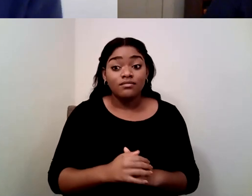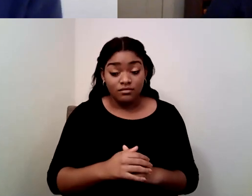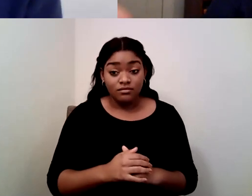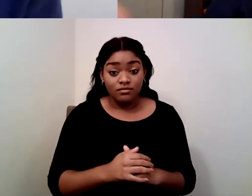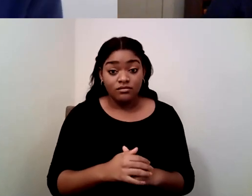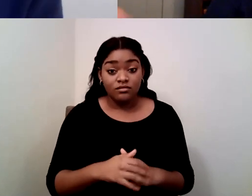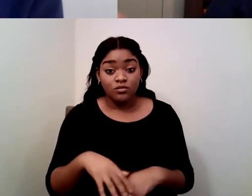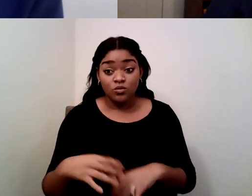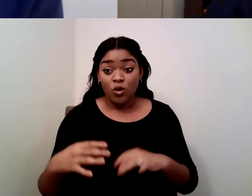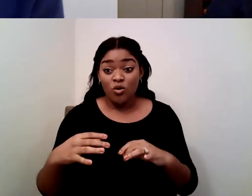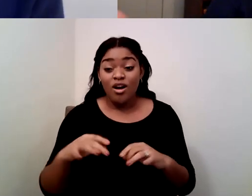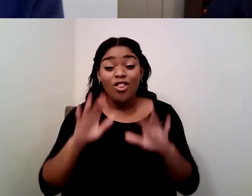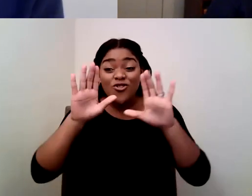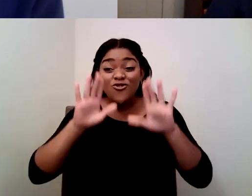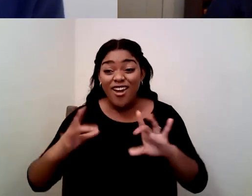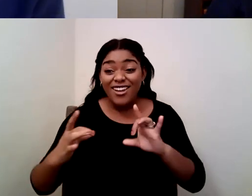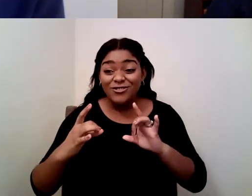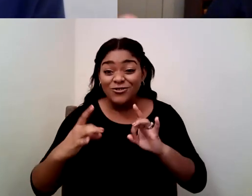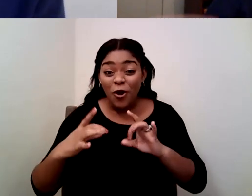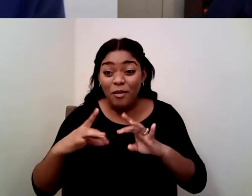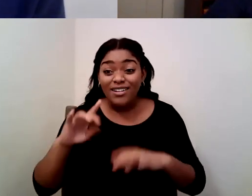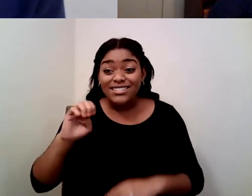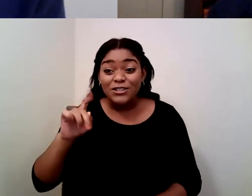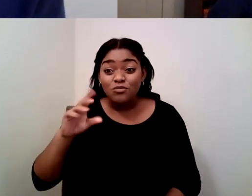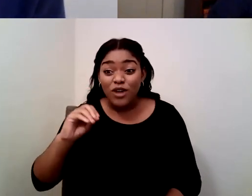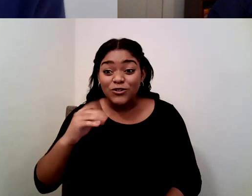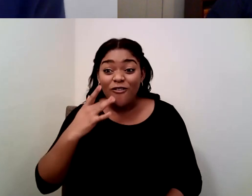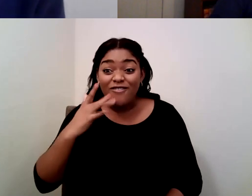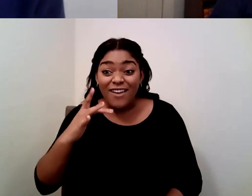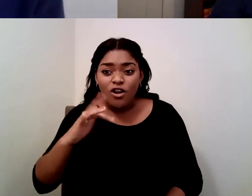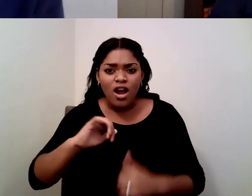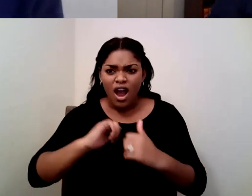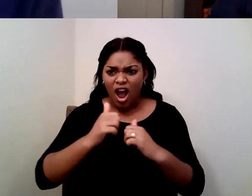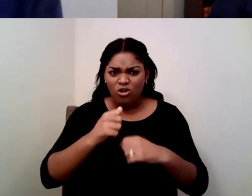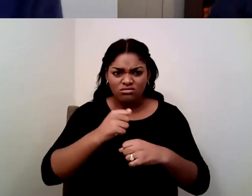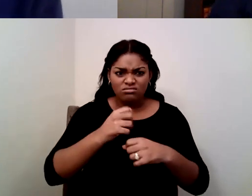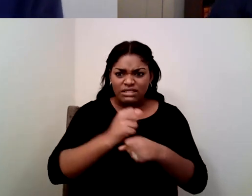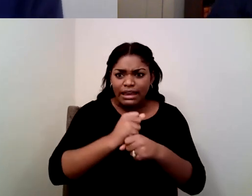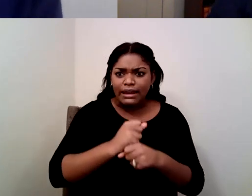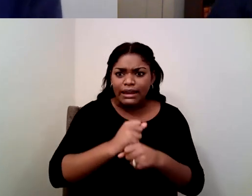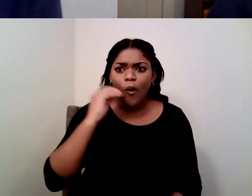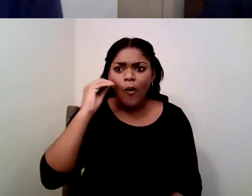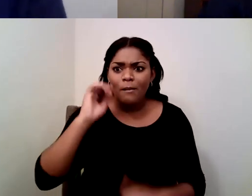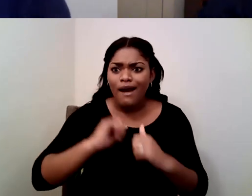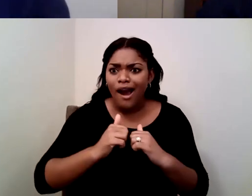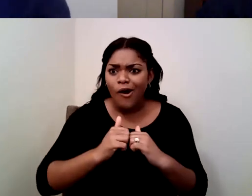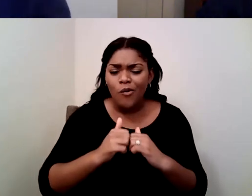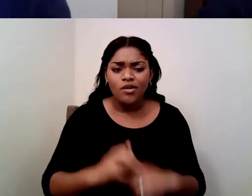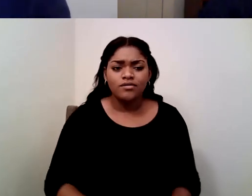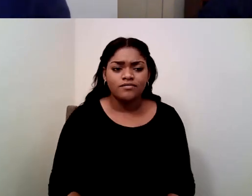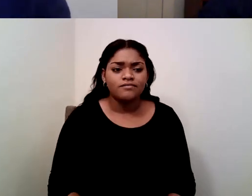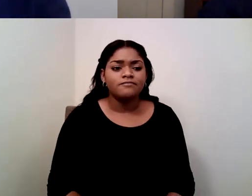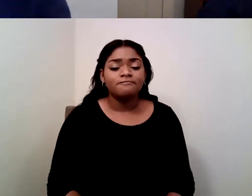the great Starbucks espresso flavor when making coffee at home.